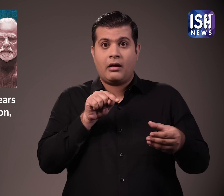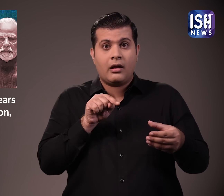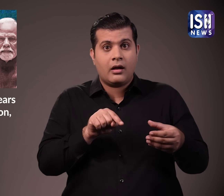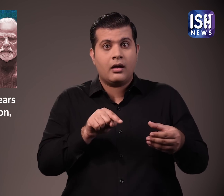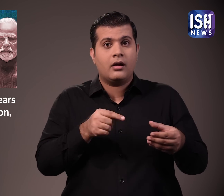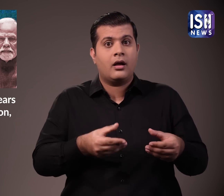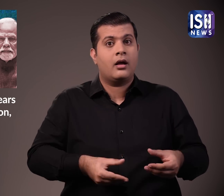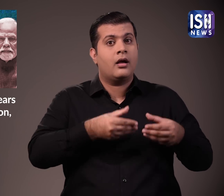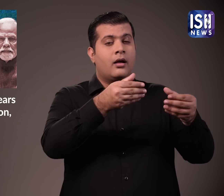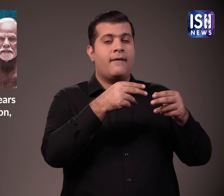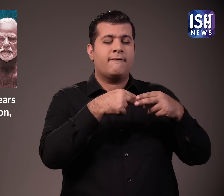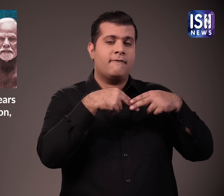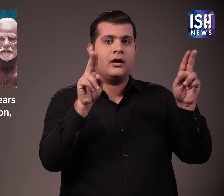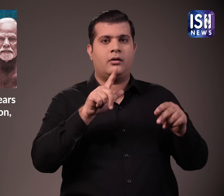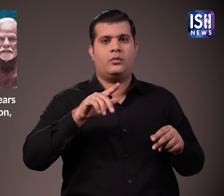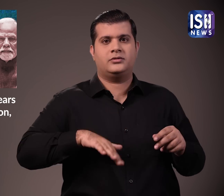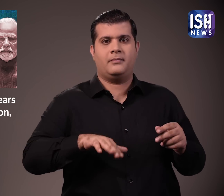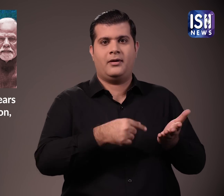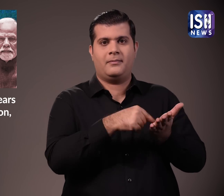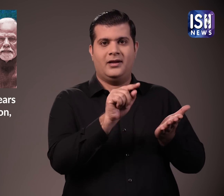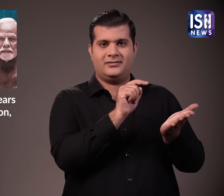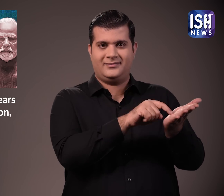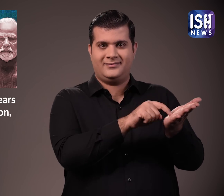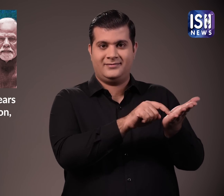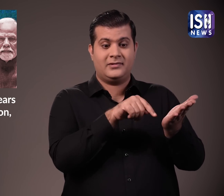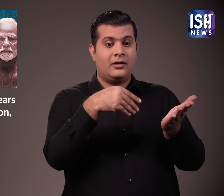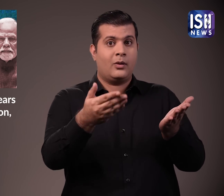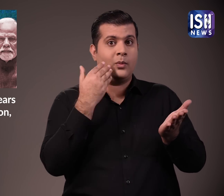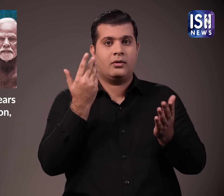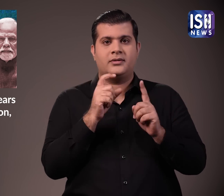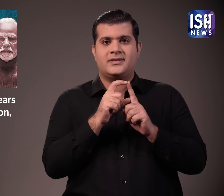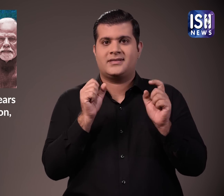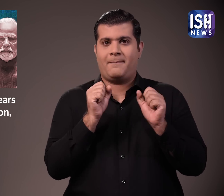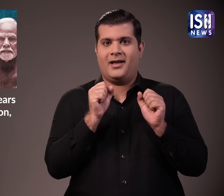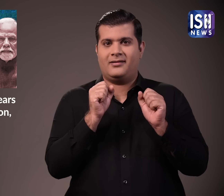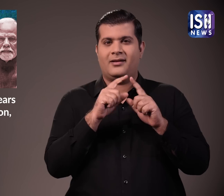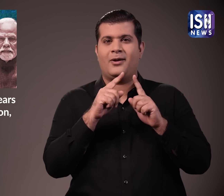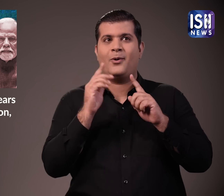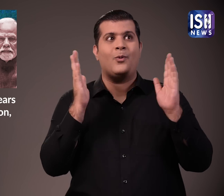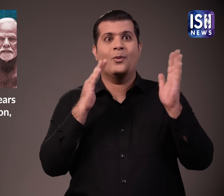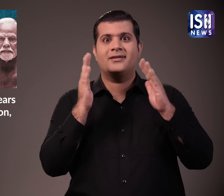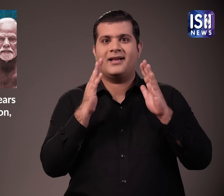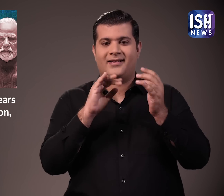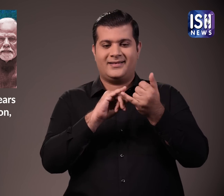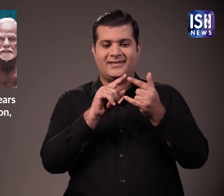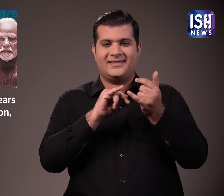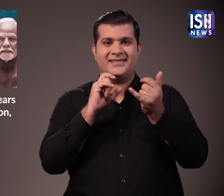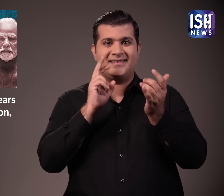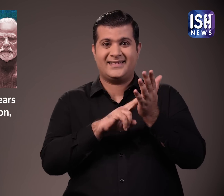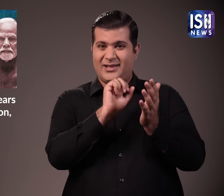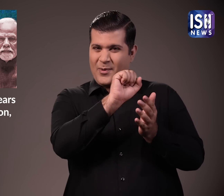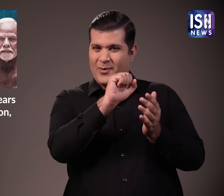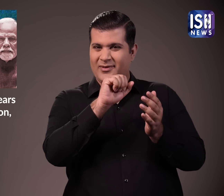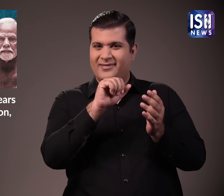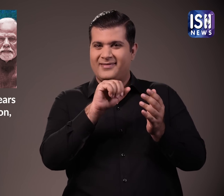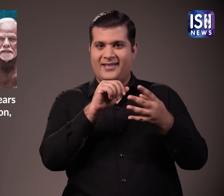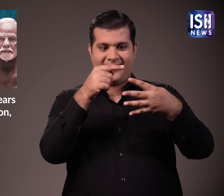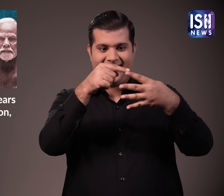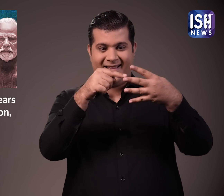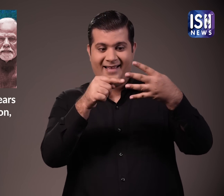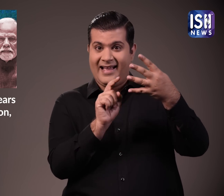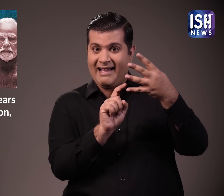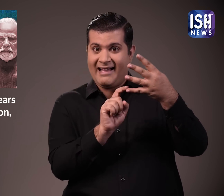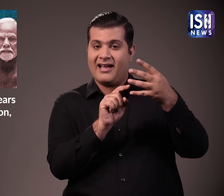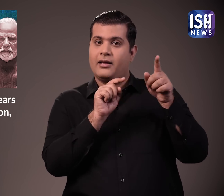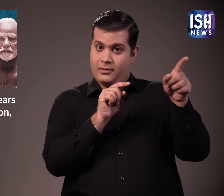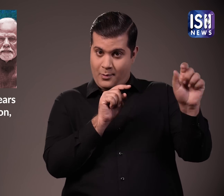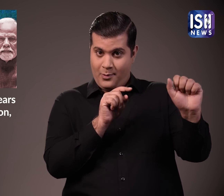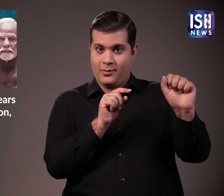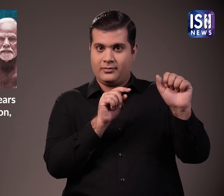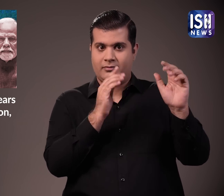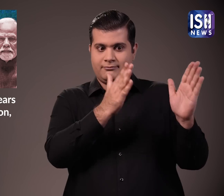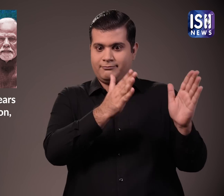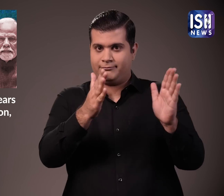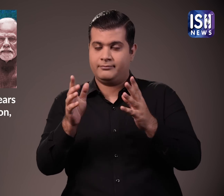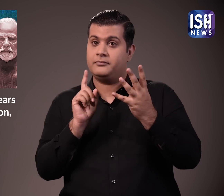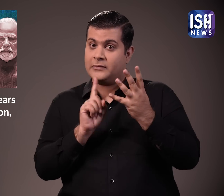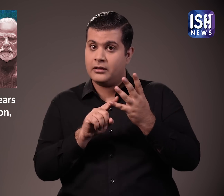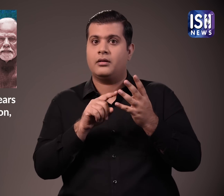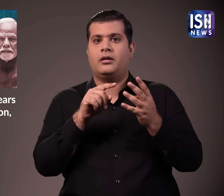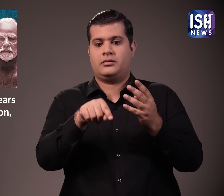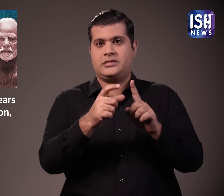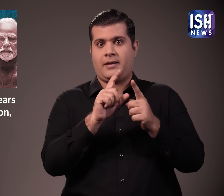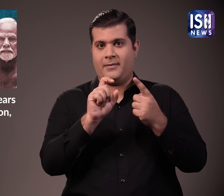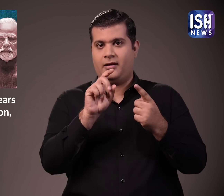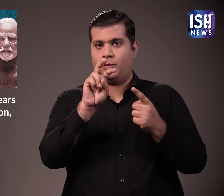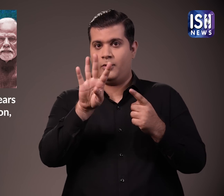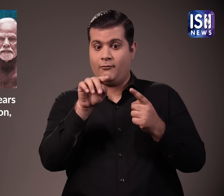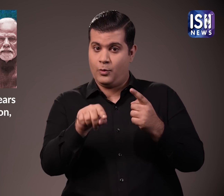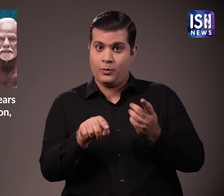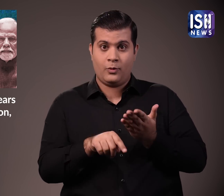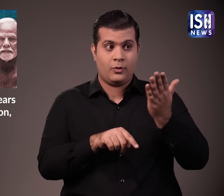It will be tabled for approval in the Lok Sabha during the Parliament's Winter Session in December 2024.